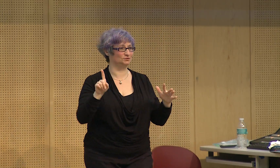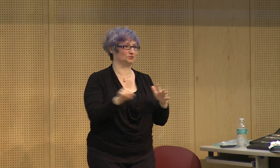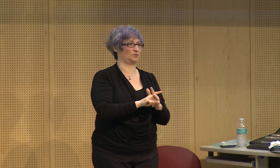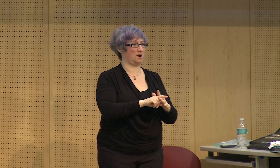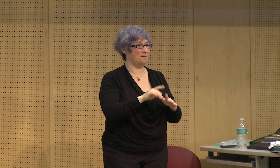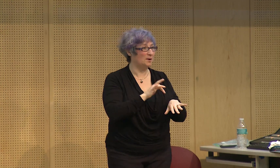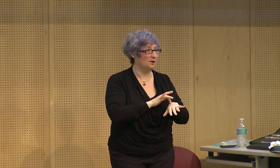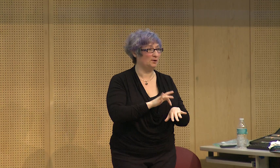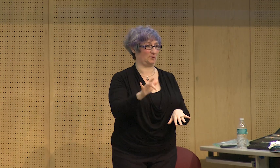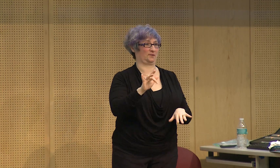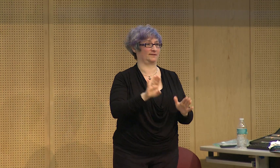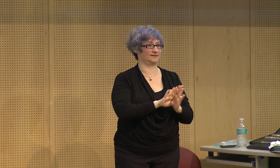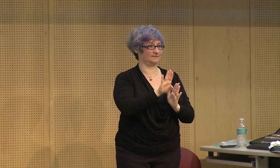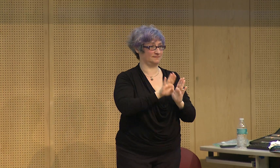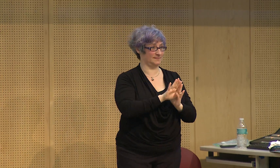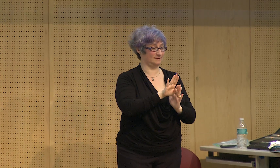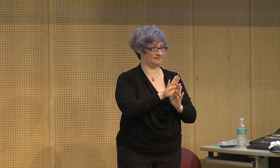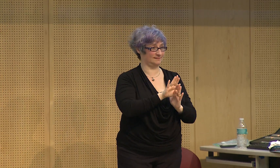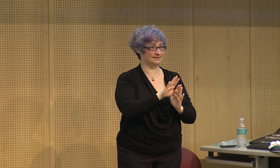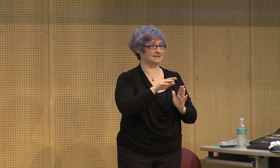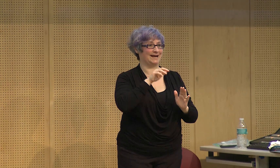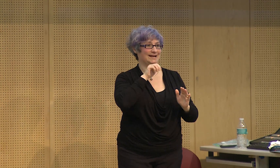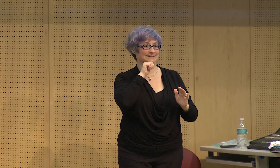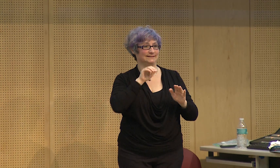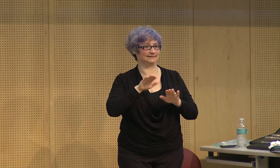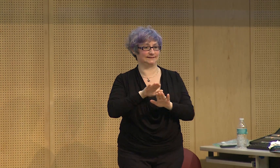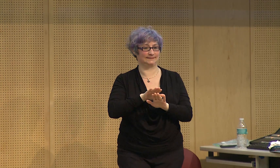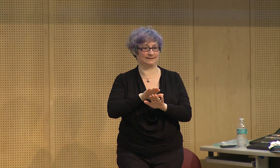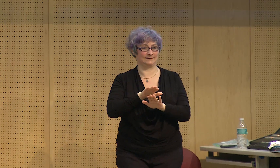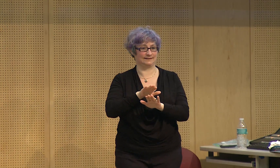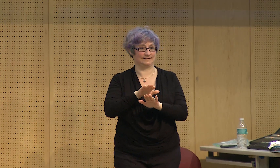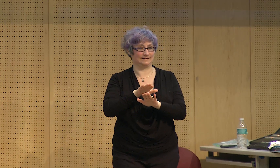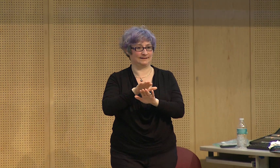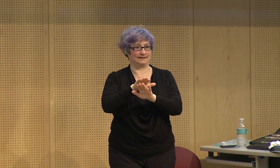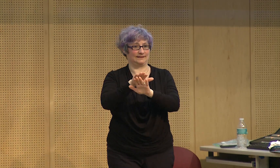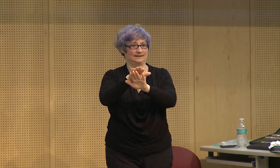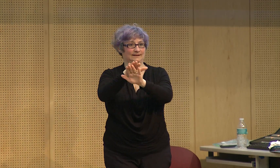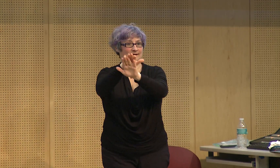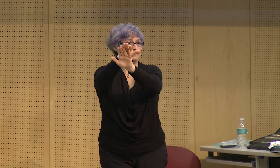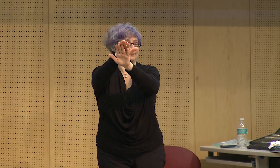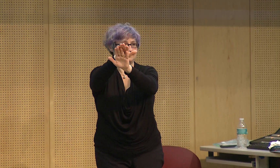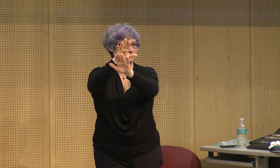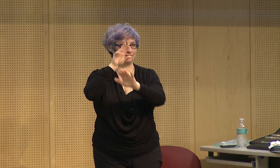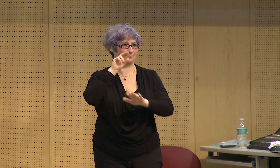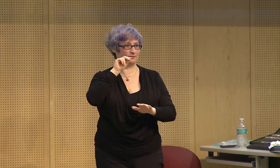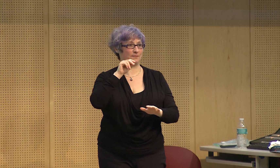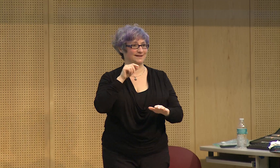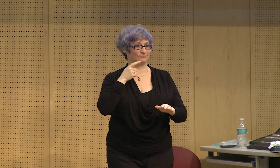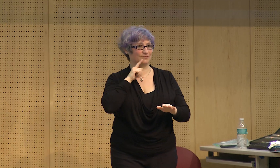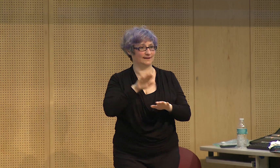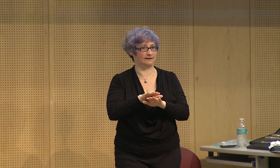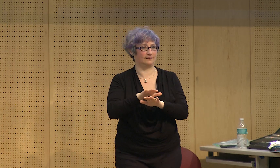until later in the educational system. At preschool age, the gap is not that pronounced,